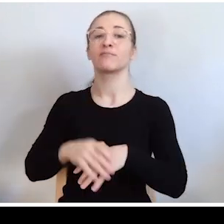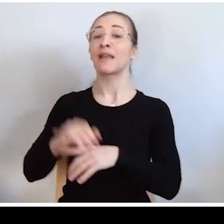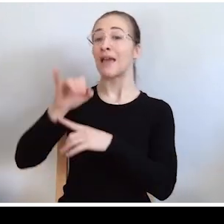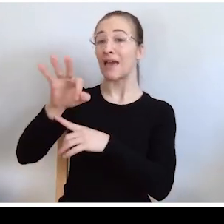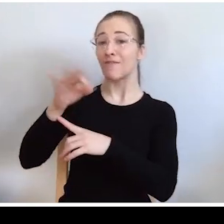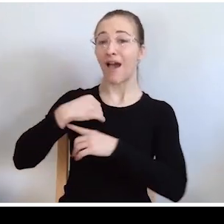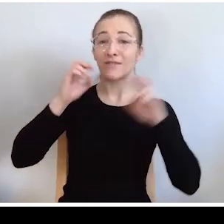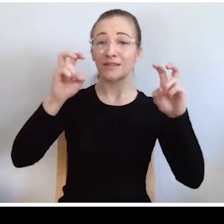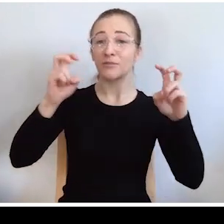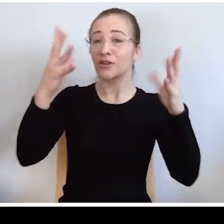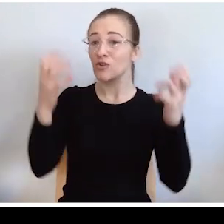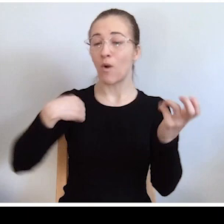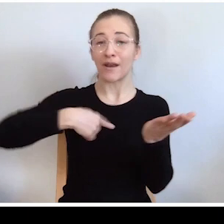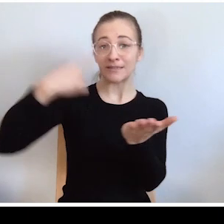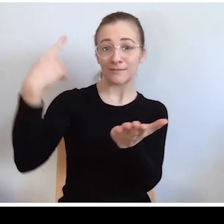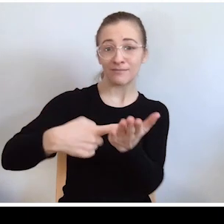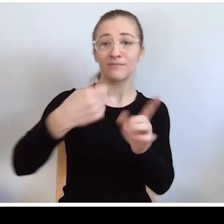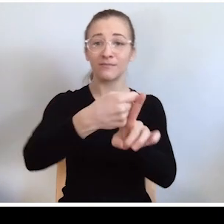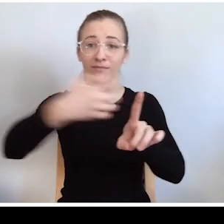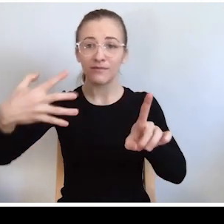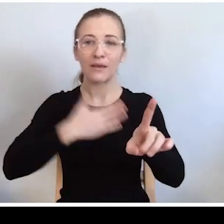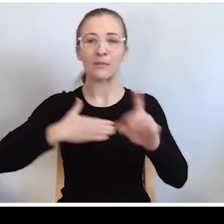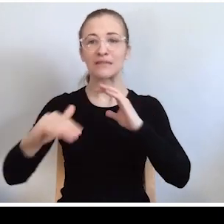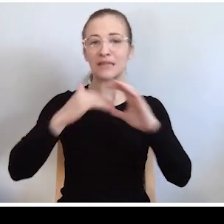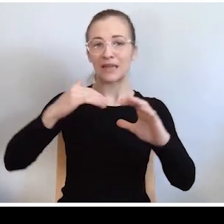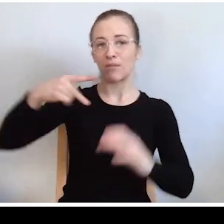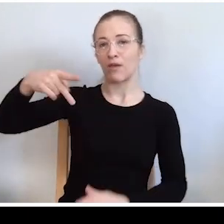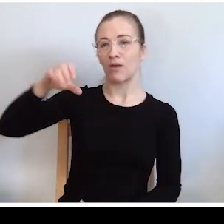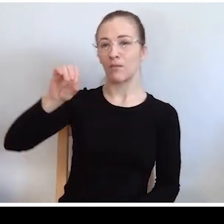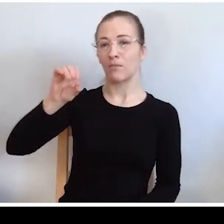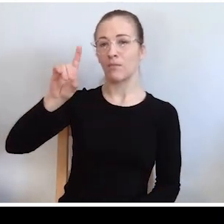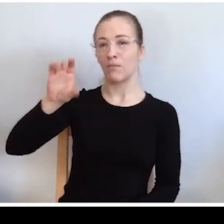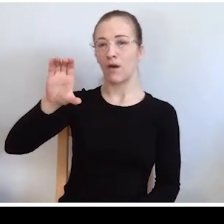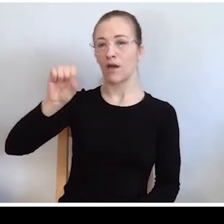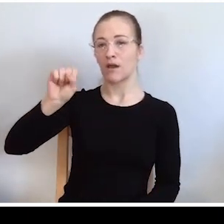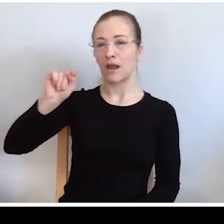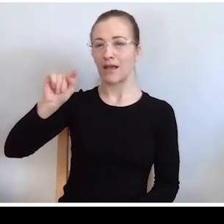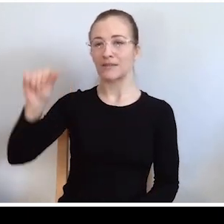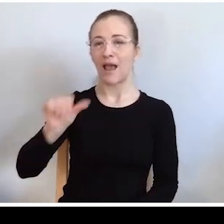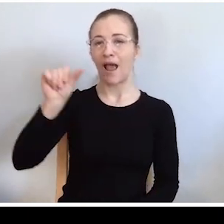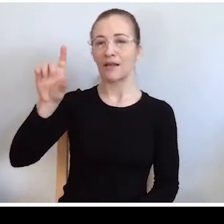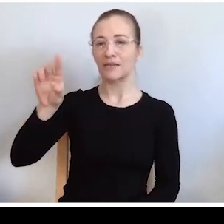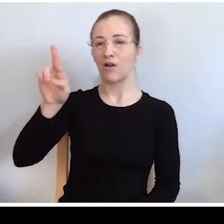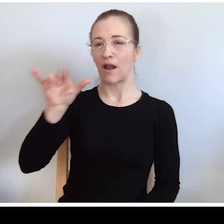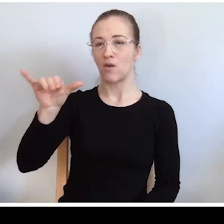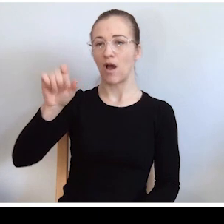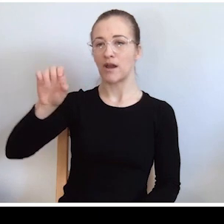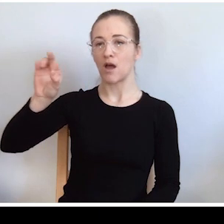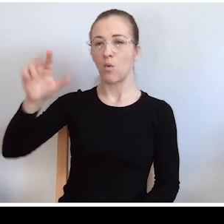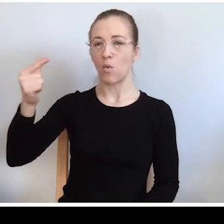If there is a subject you would like us to discuss, please email podcast@DRNY.org or comment below.